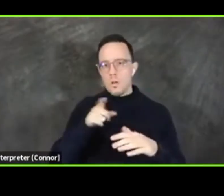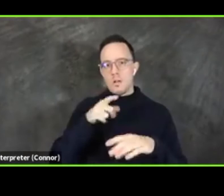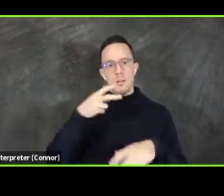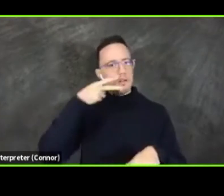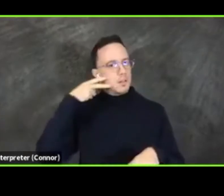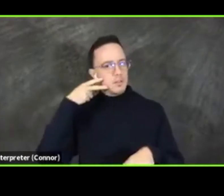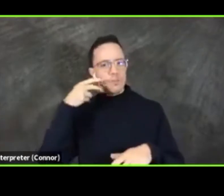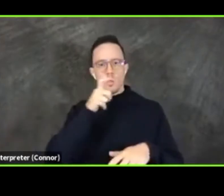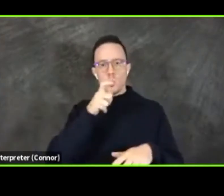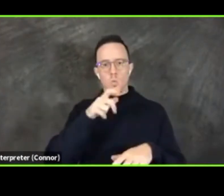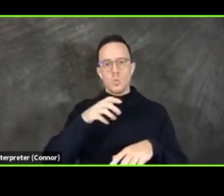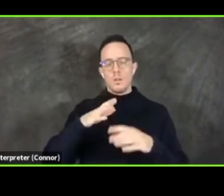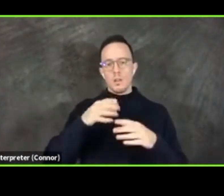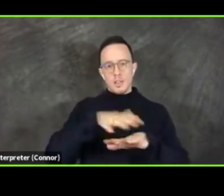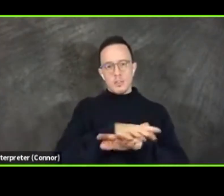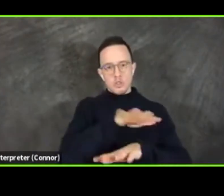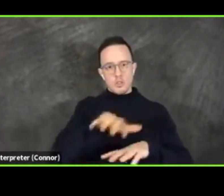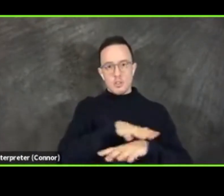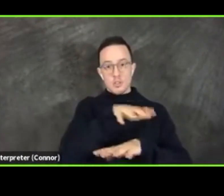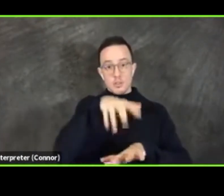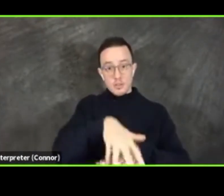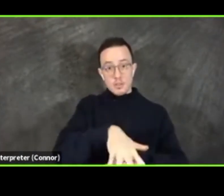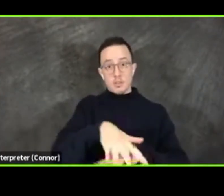TO THE ORIGINAL INDIGENOUS AND FIRST NATIONS INHABITANTS OF THE